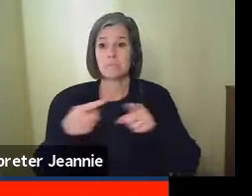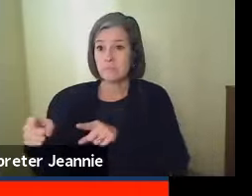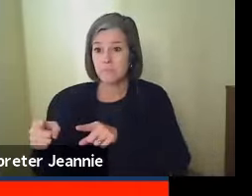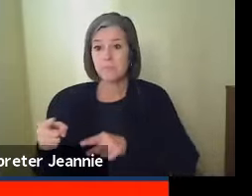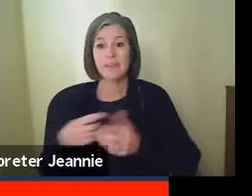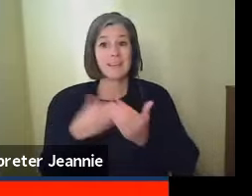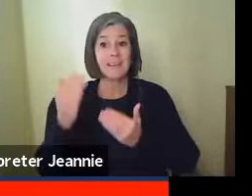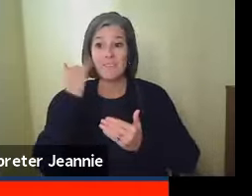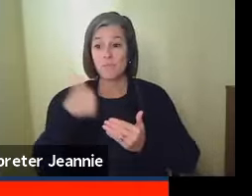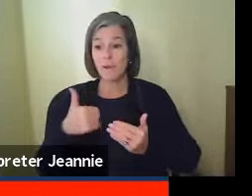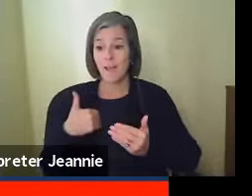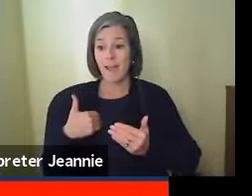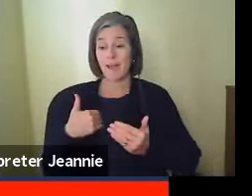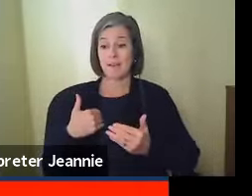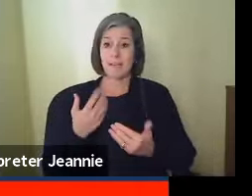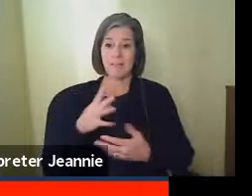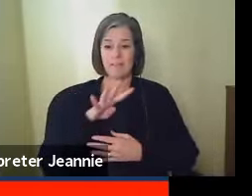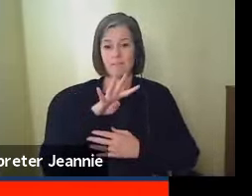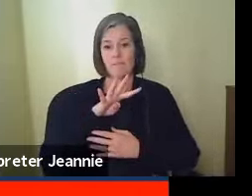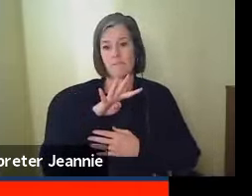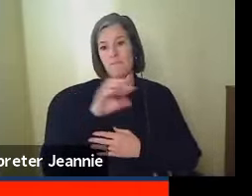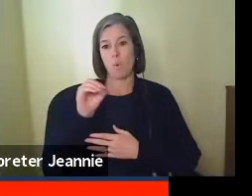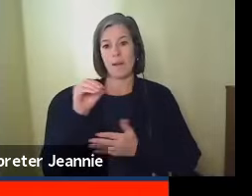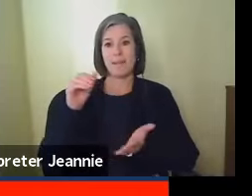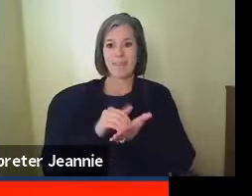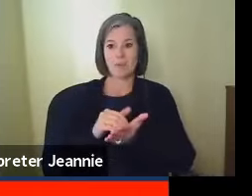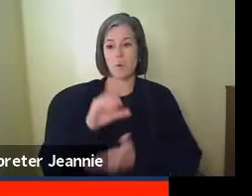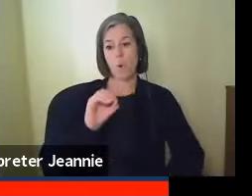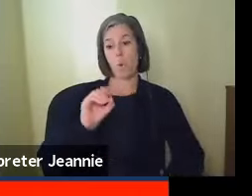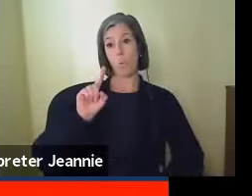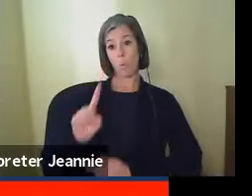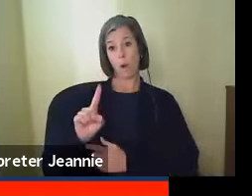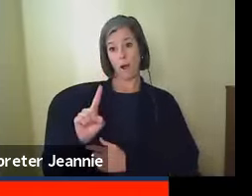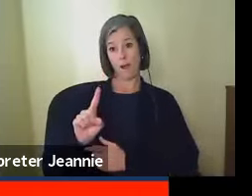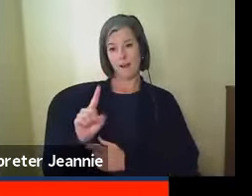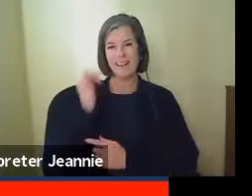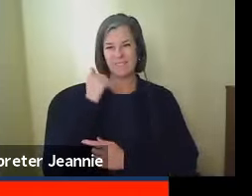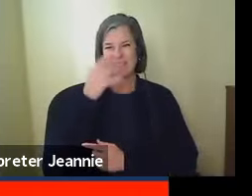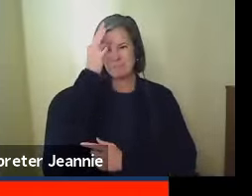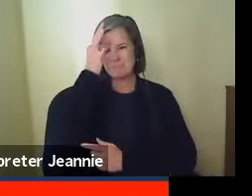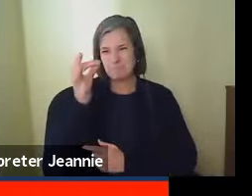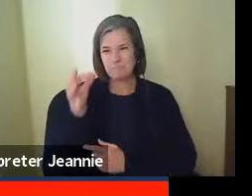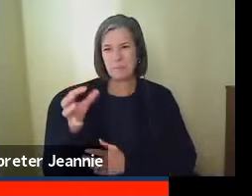in the 40,001st person and just missed the trial, the chance of having a significant adverse